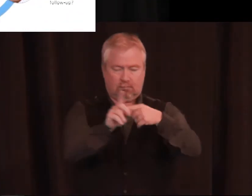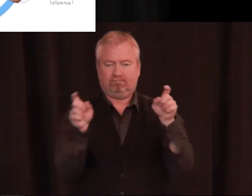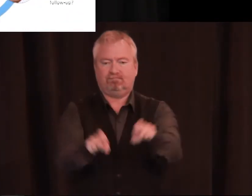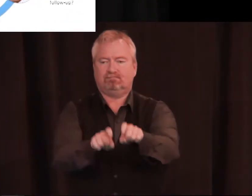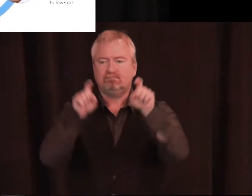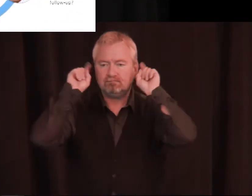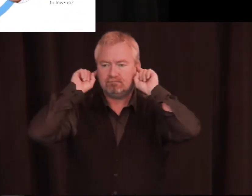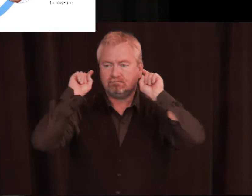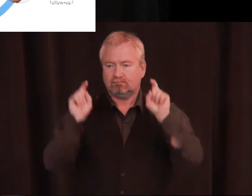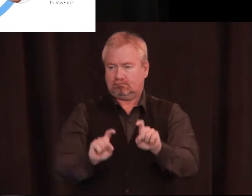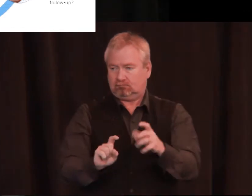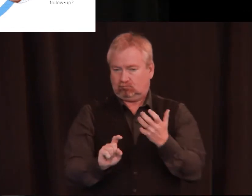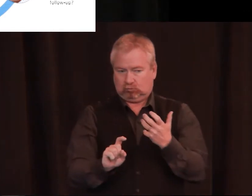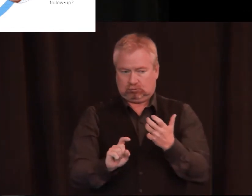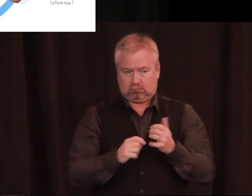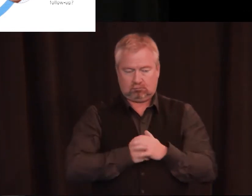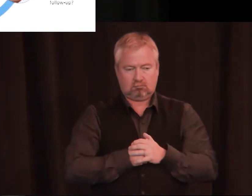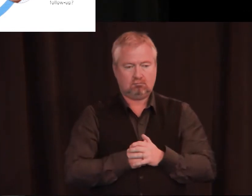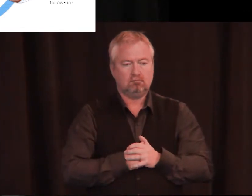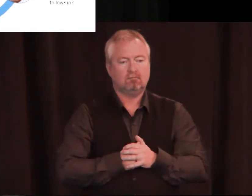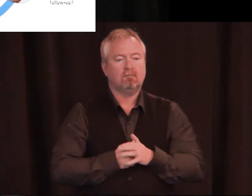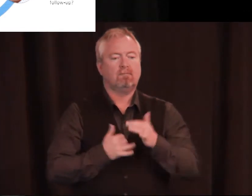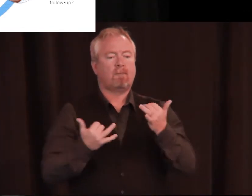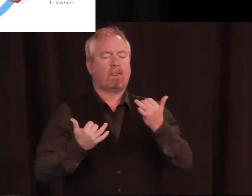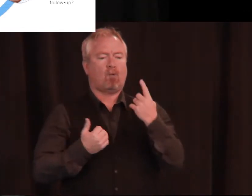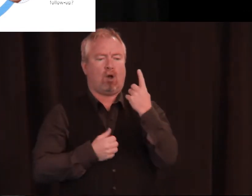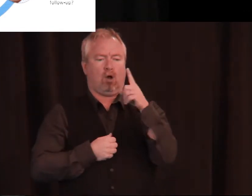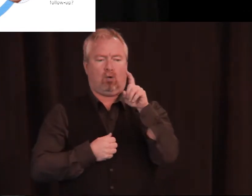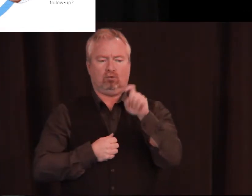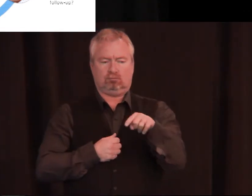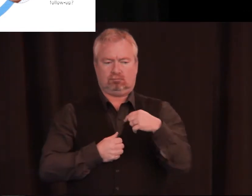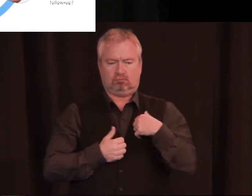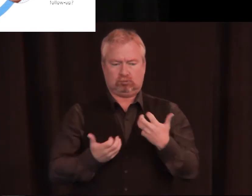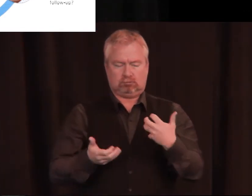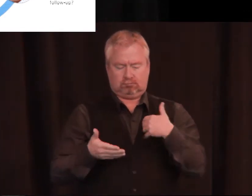So one of the questions we had for our research study is, okay, are kids meeting these benchmarks?